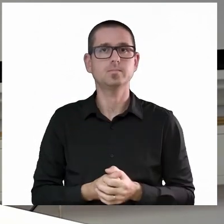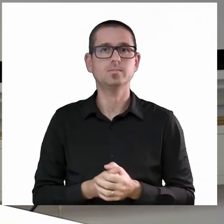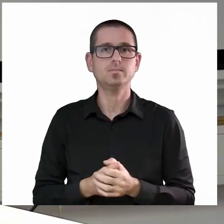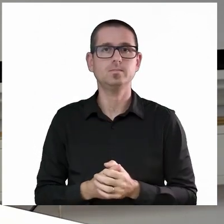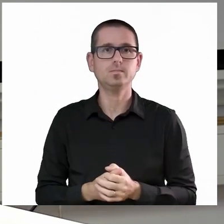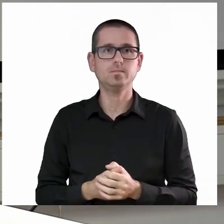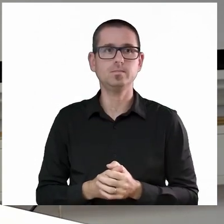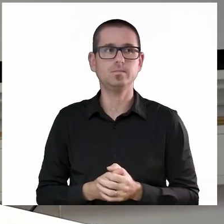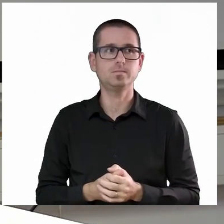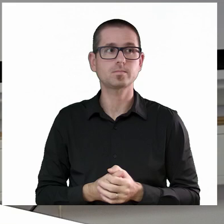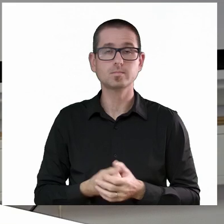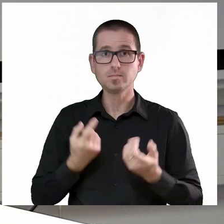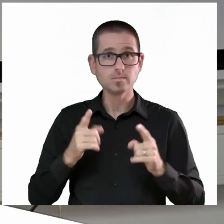Marius, your voice, I guess.